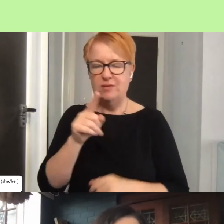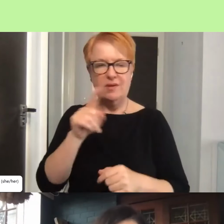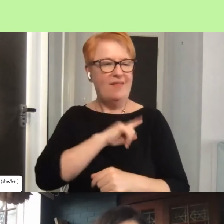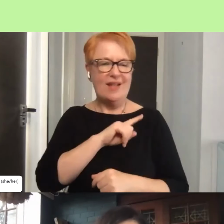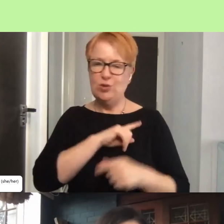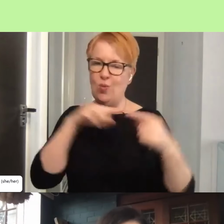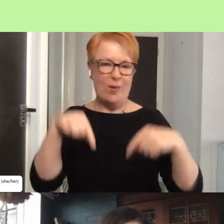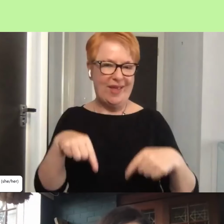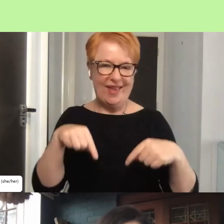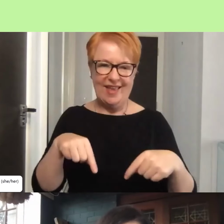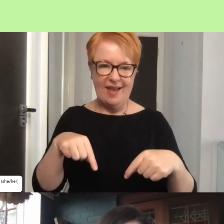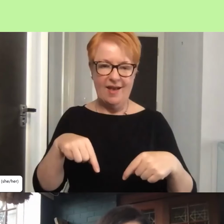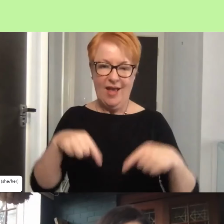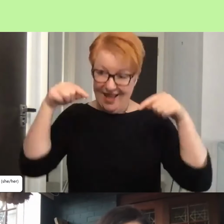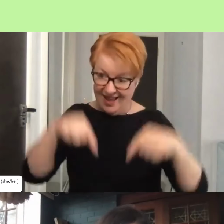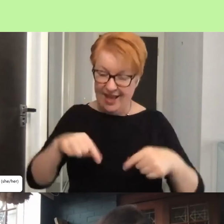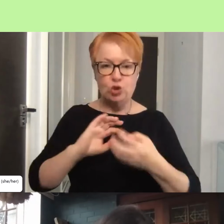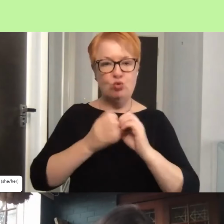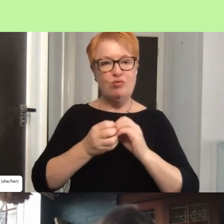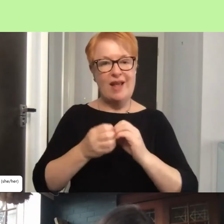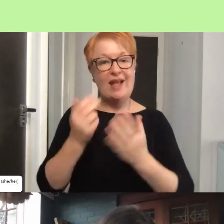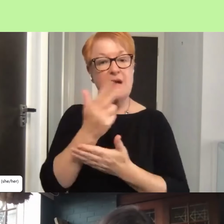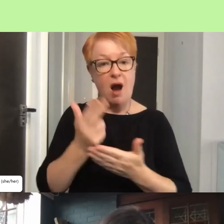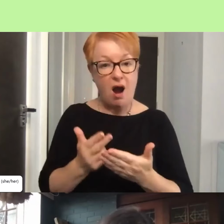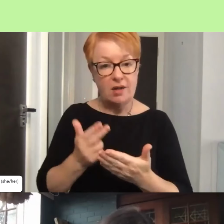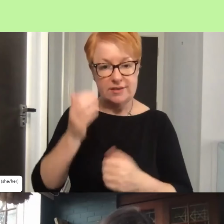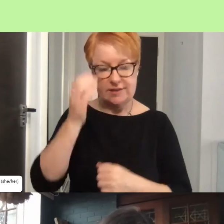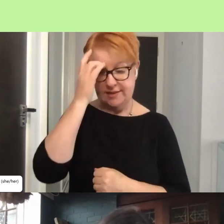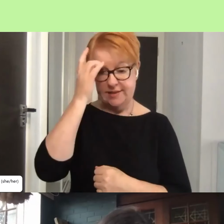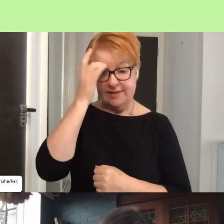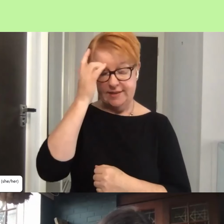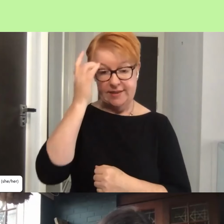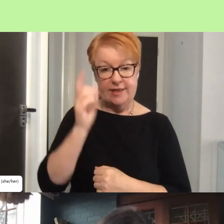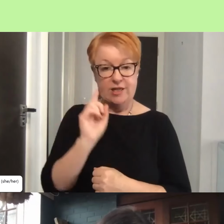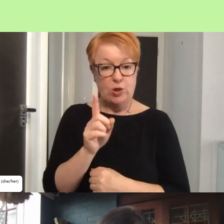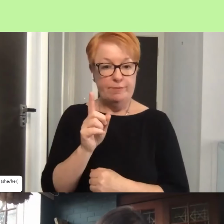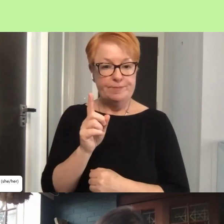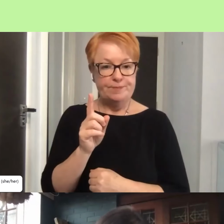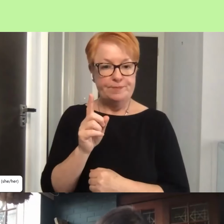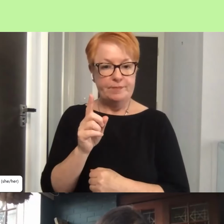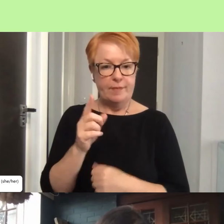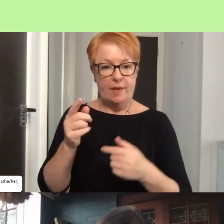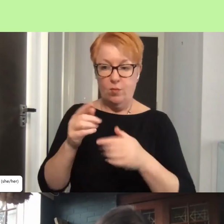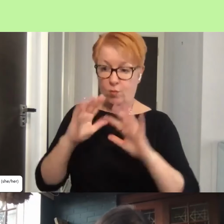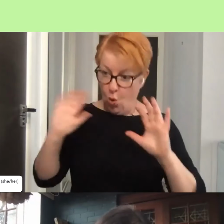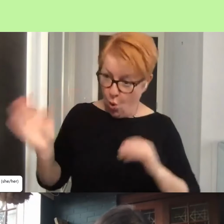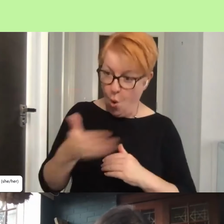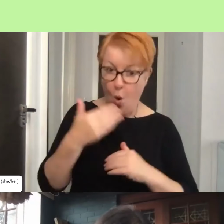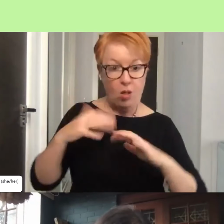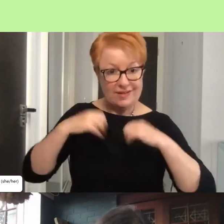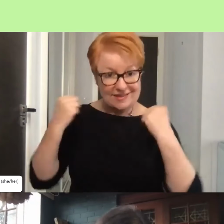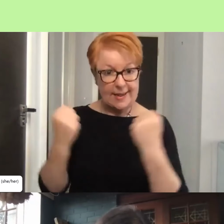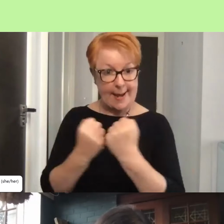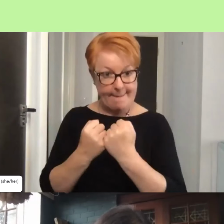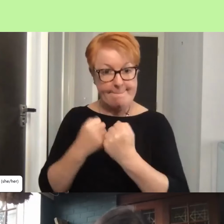We're here to do art, so this was like, something that we kind of carried together in the end, took a while.